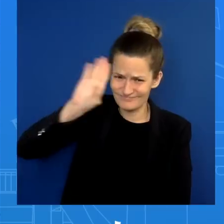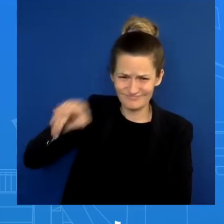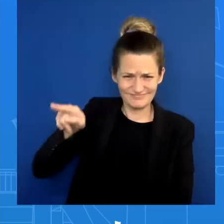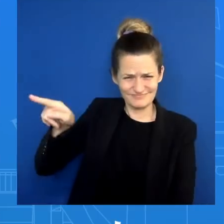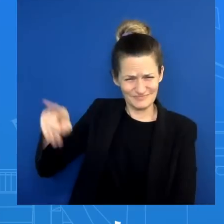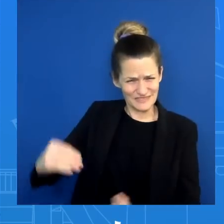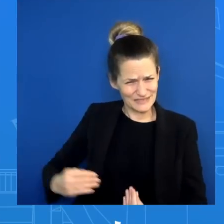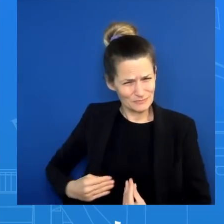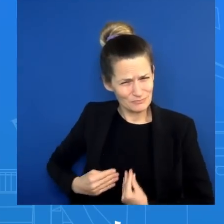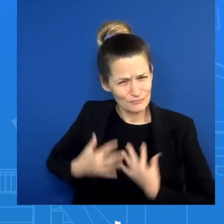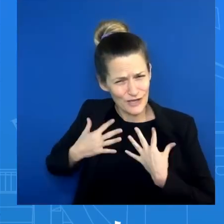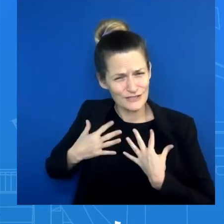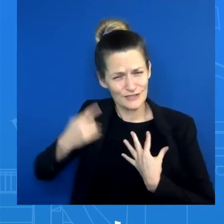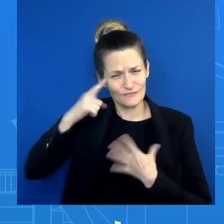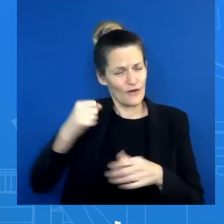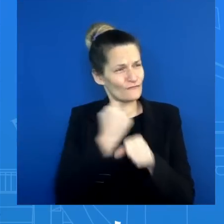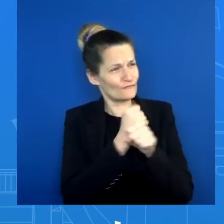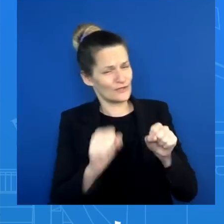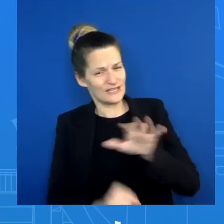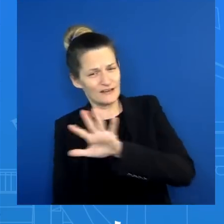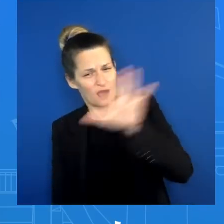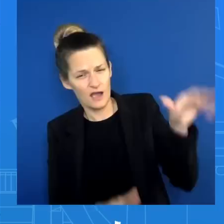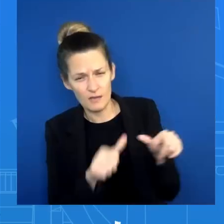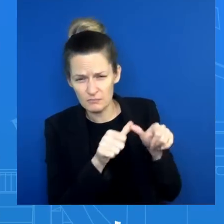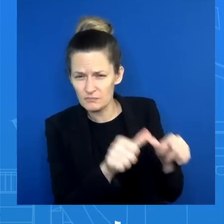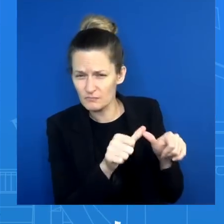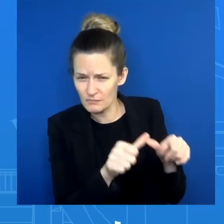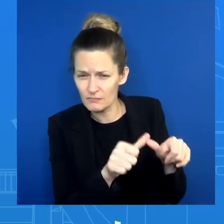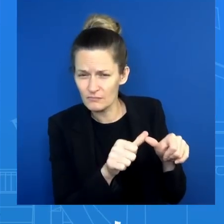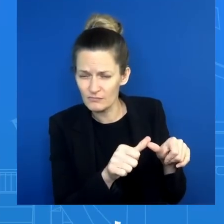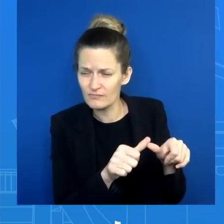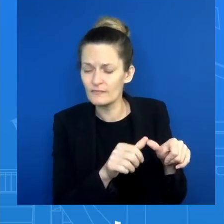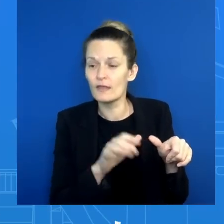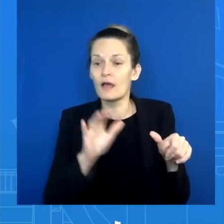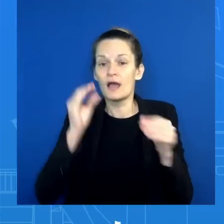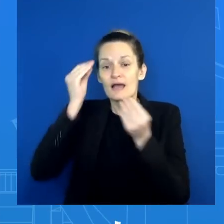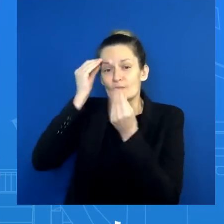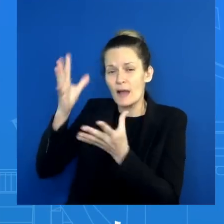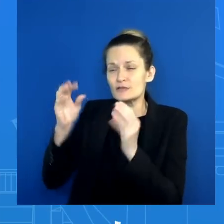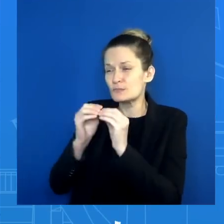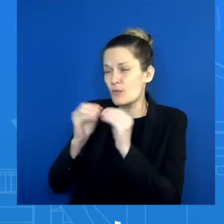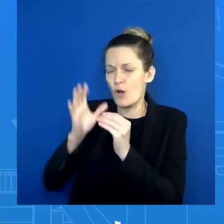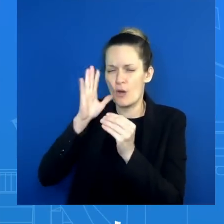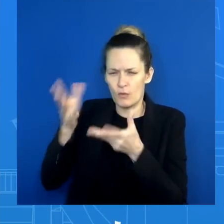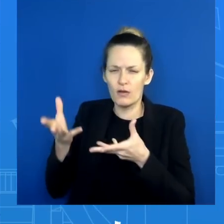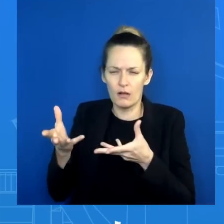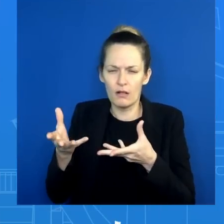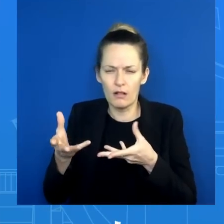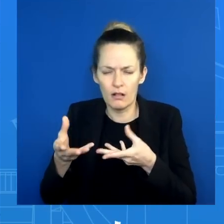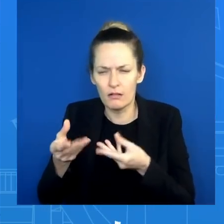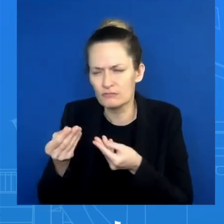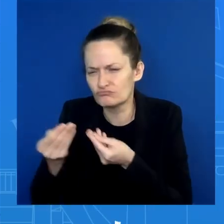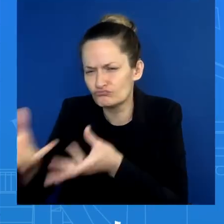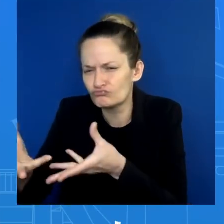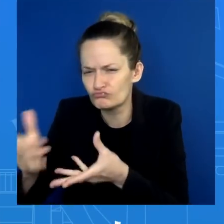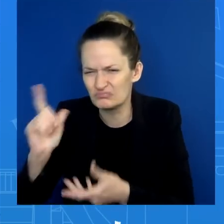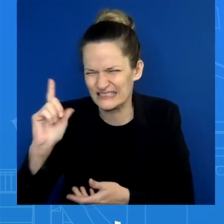to all of you as it as it relates to the NPP. Look, a nuclear power plant, and I believe I said this yesterday,